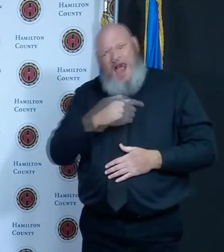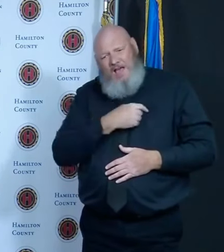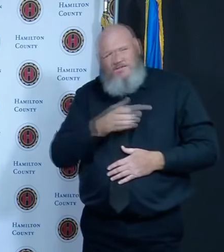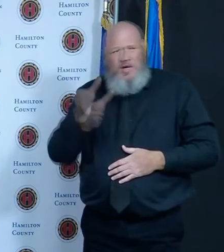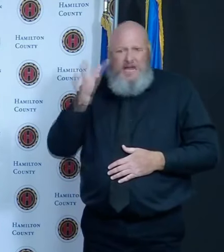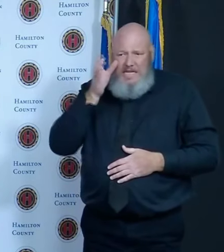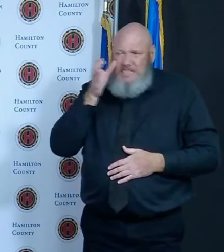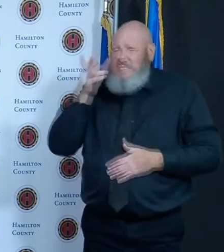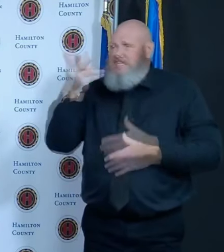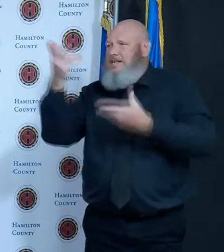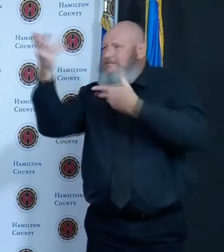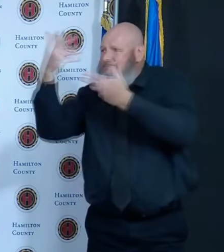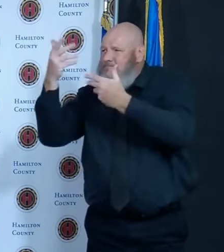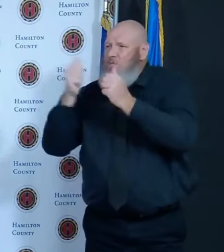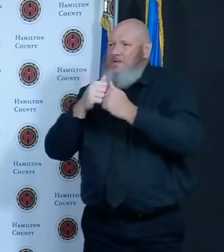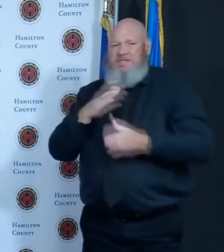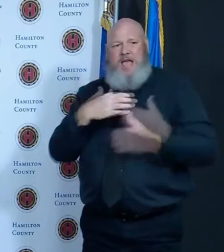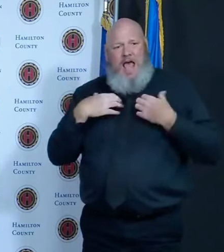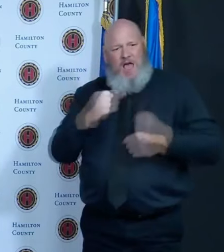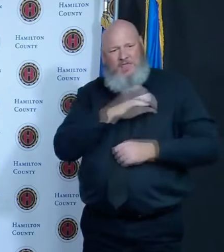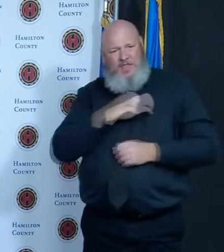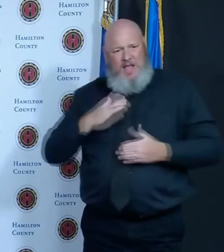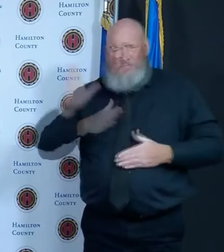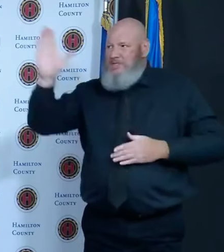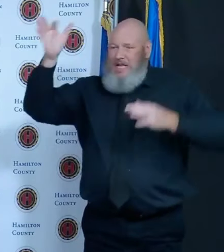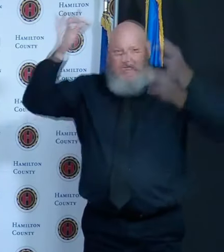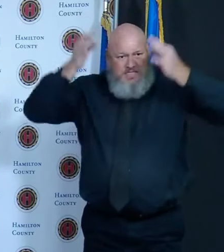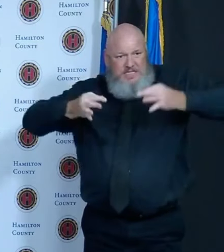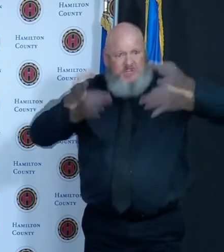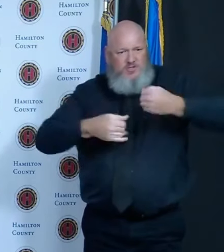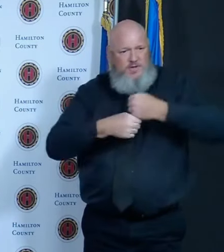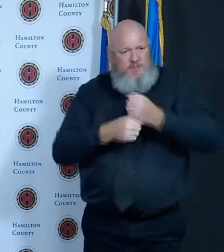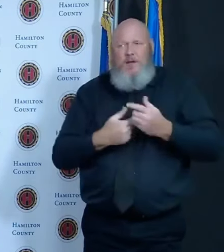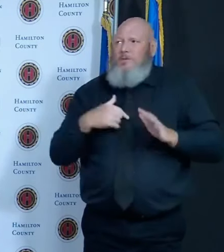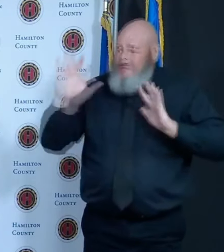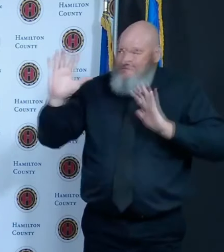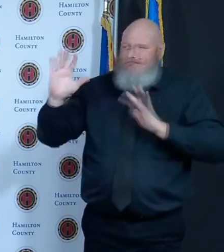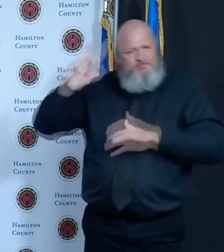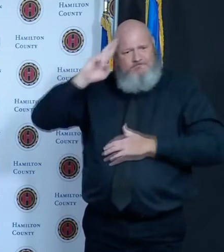Governor is in the same boat and that's where we take our lead out of respect